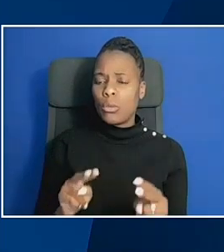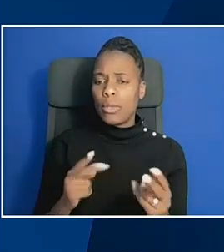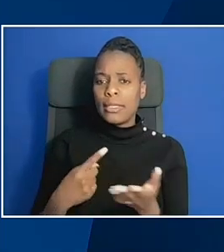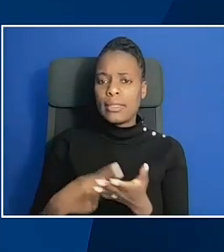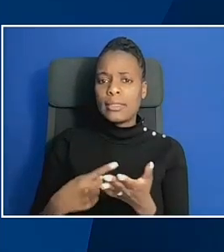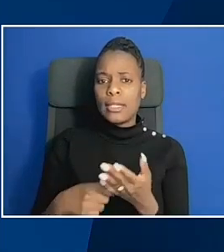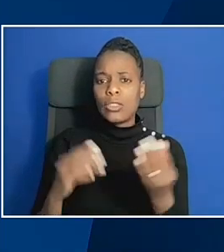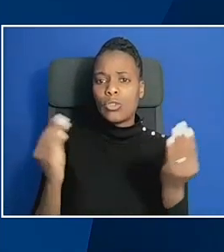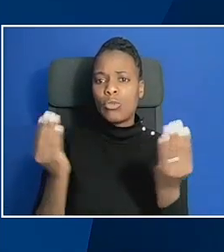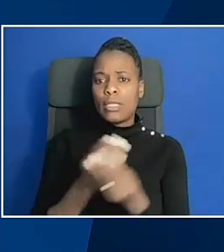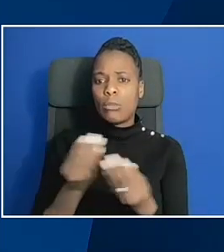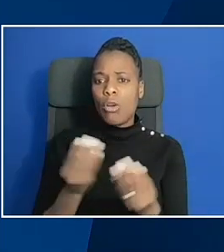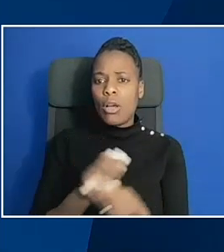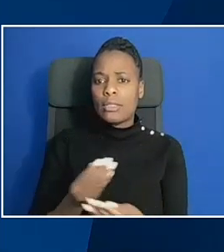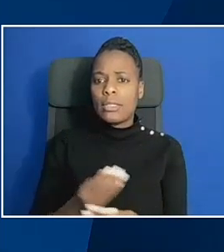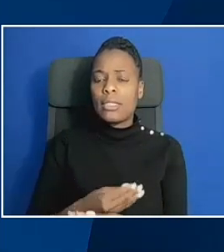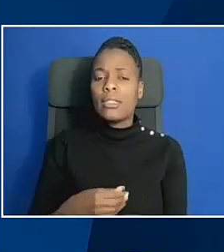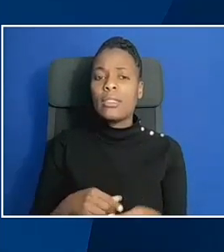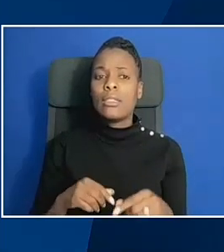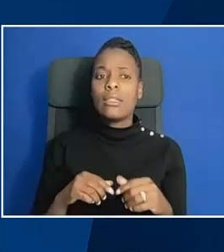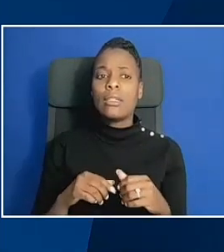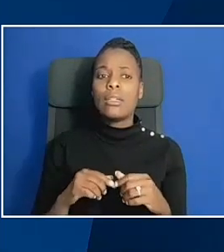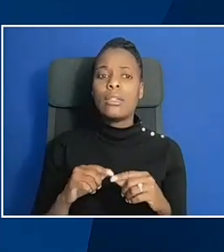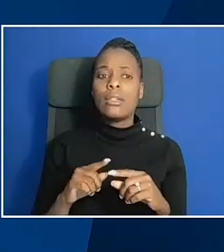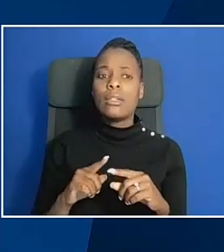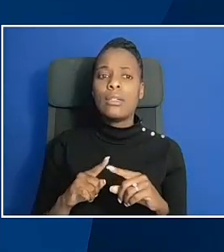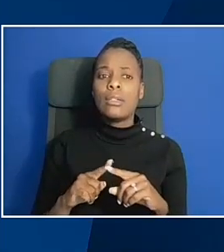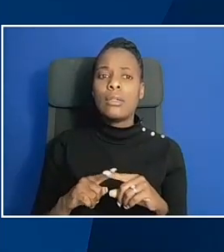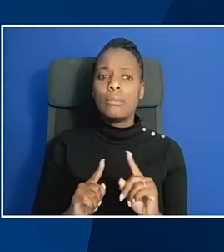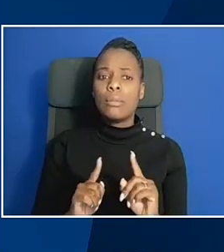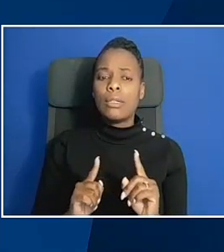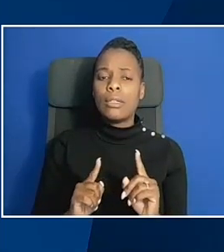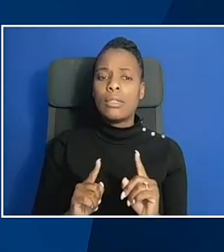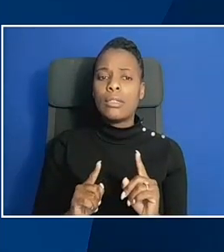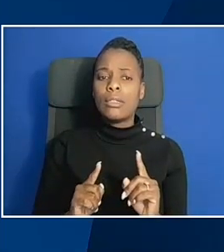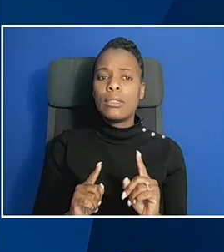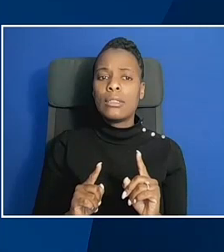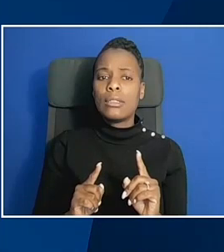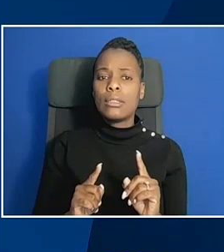Indeed. The Department is not- we've not